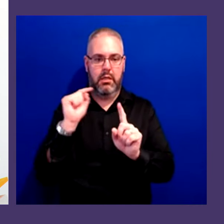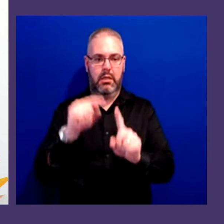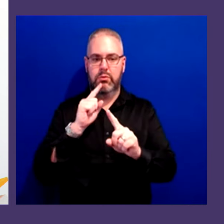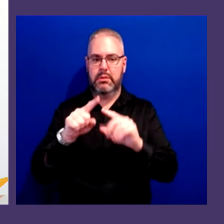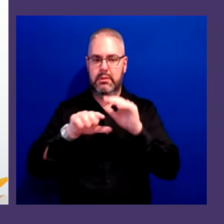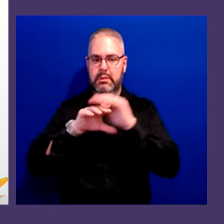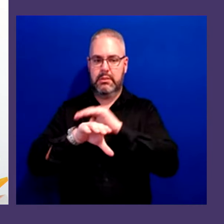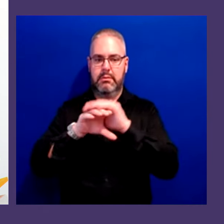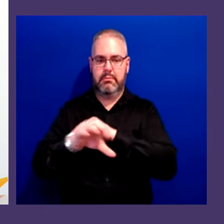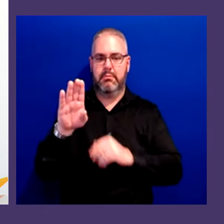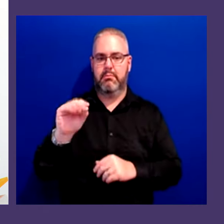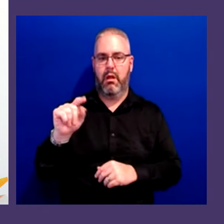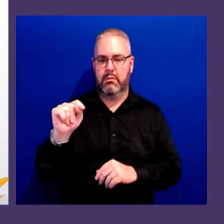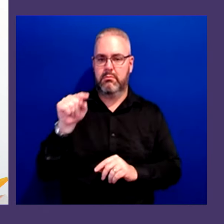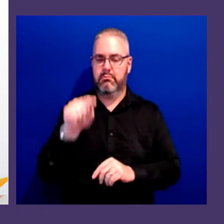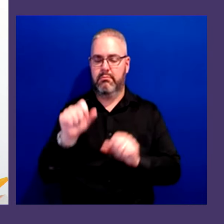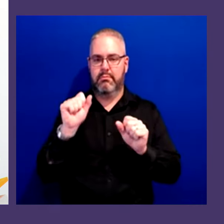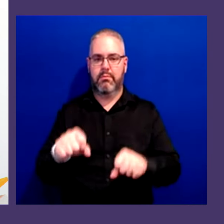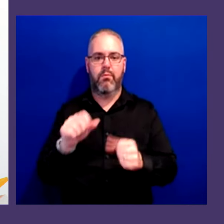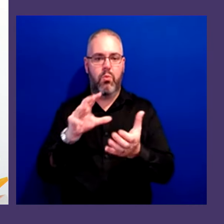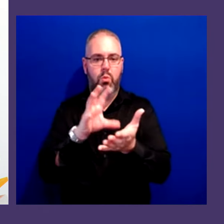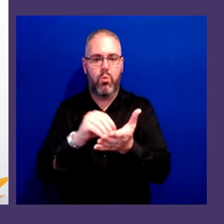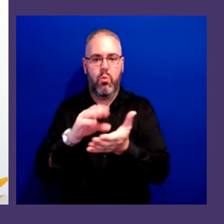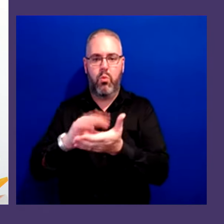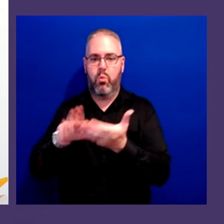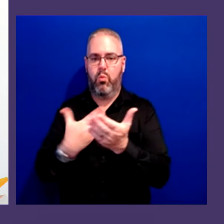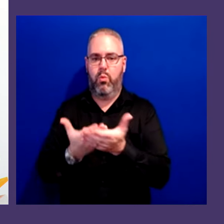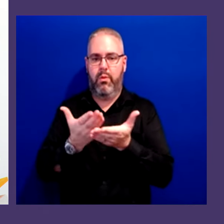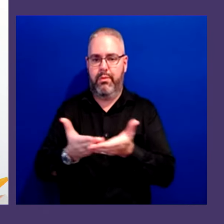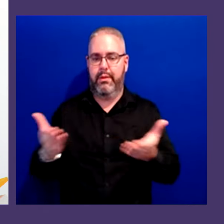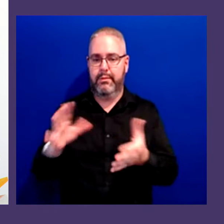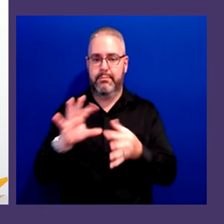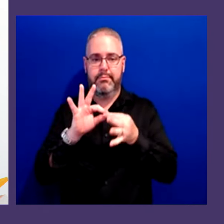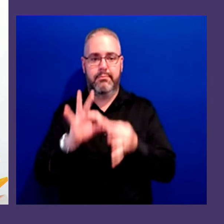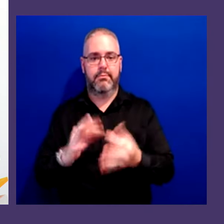this way you can learn all things about accessibility.